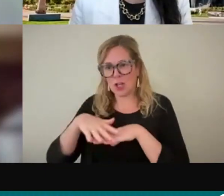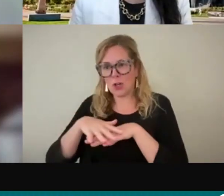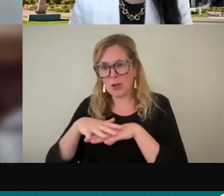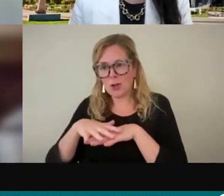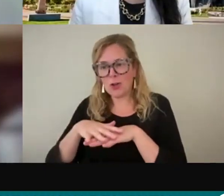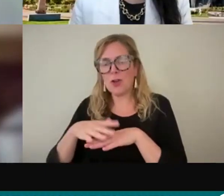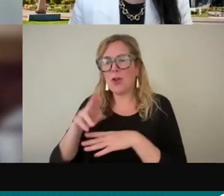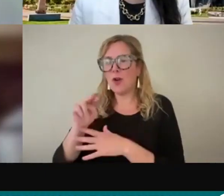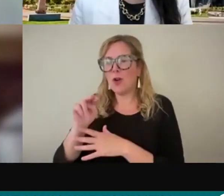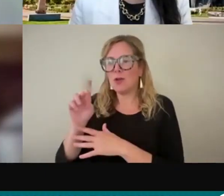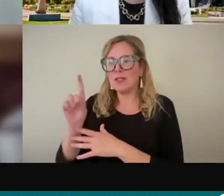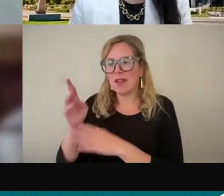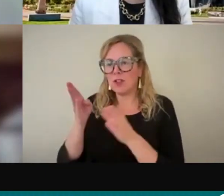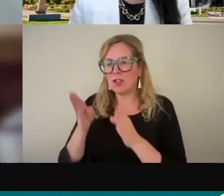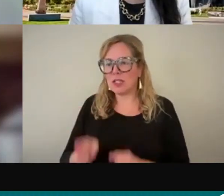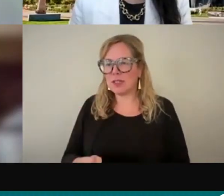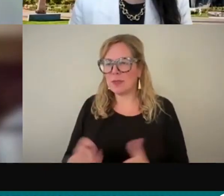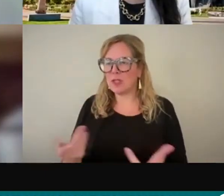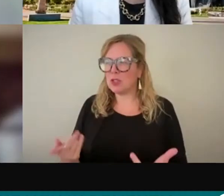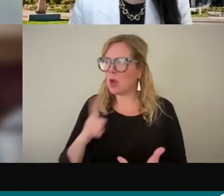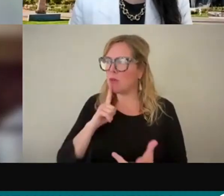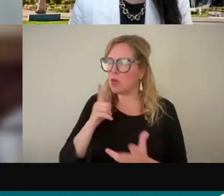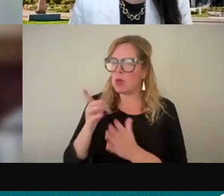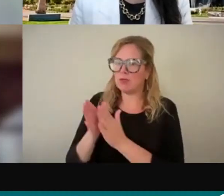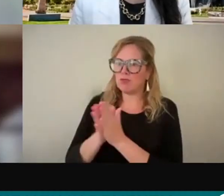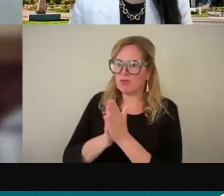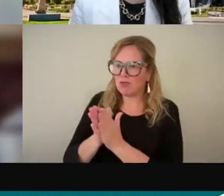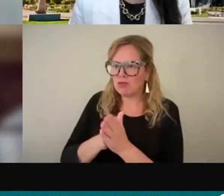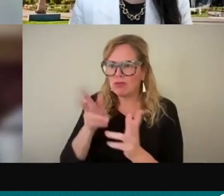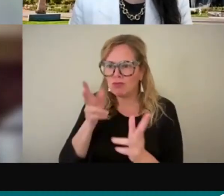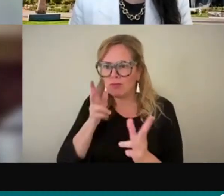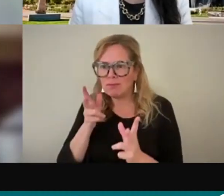making telemedicines more accessible for folks with cognitive disabilities. Thank